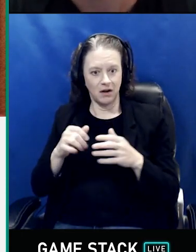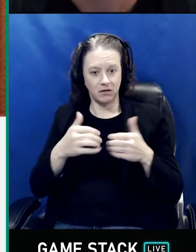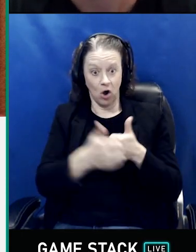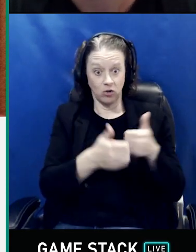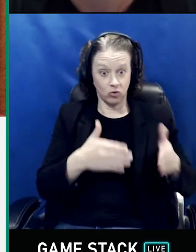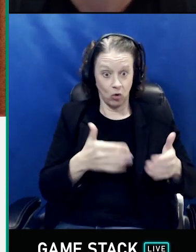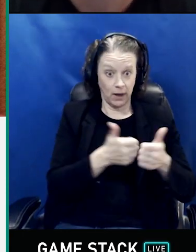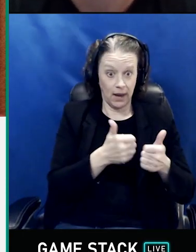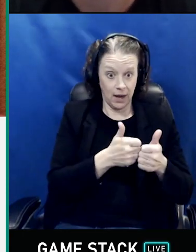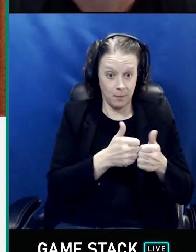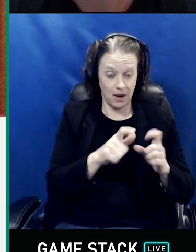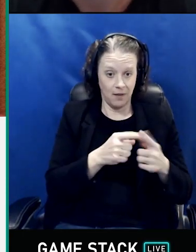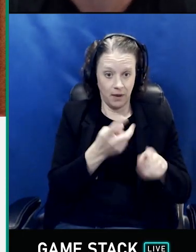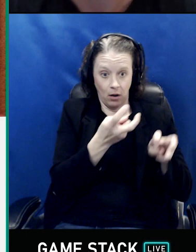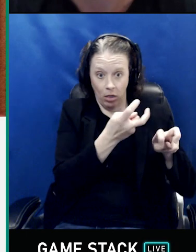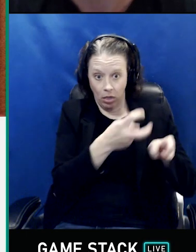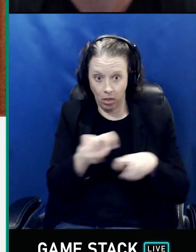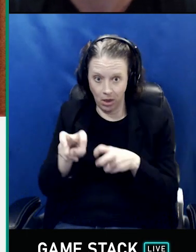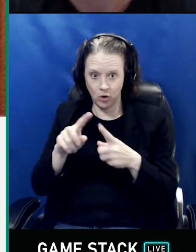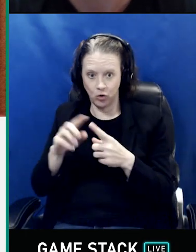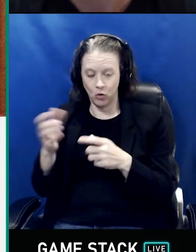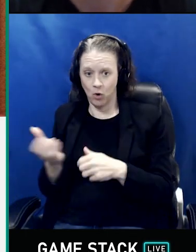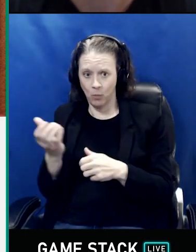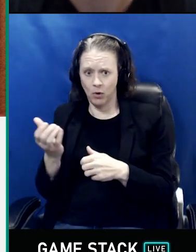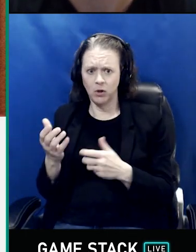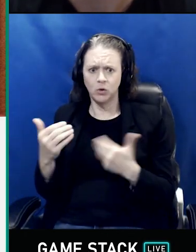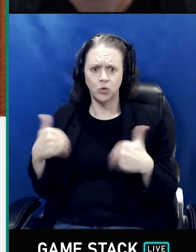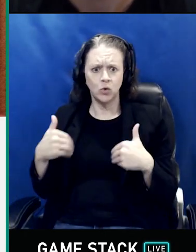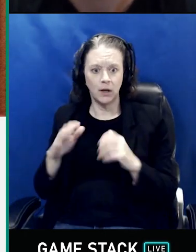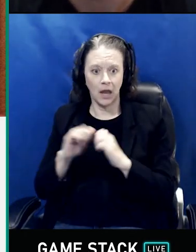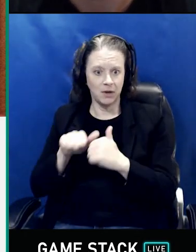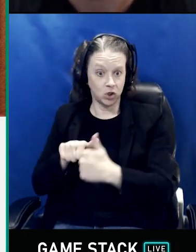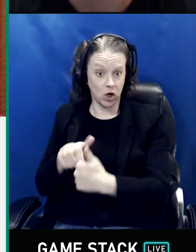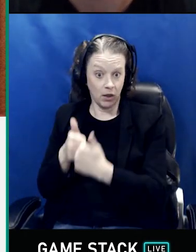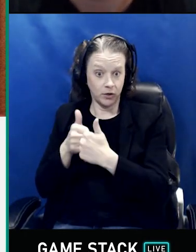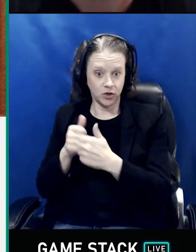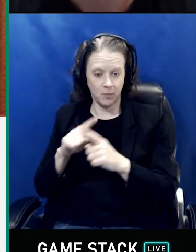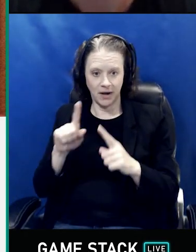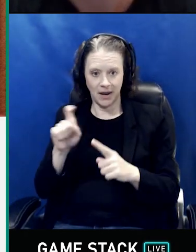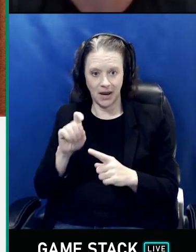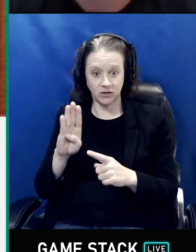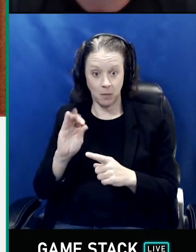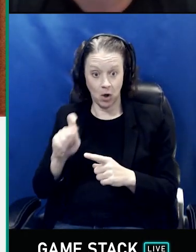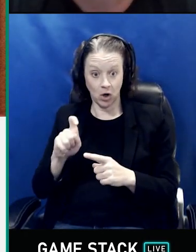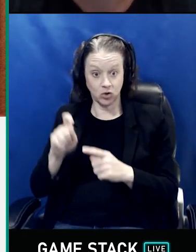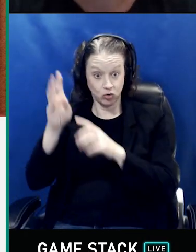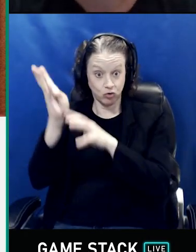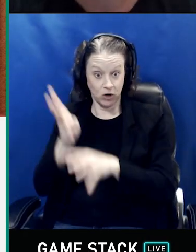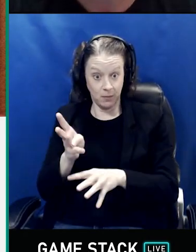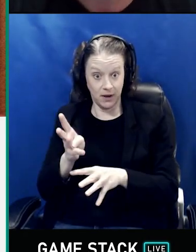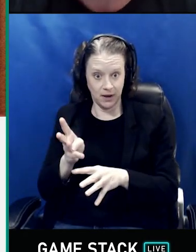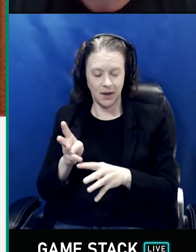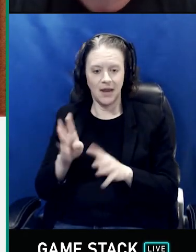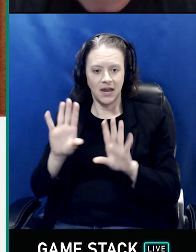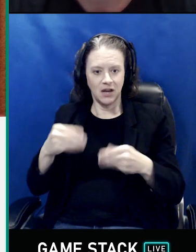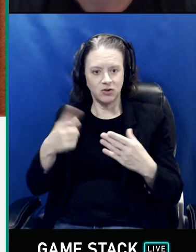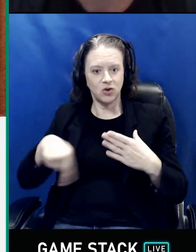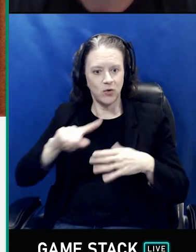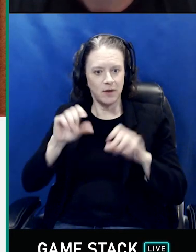Xbox Game Streaming gives you the ability to take your title, that you have built and refined and tested, and